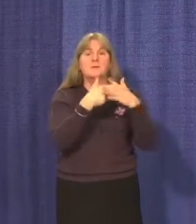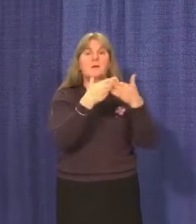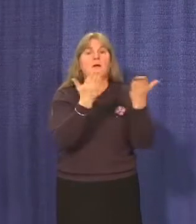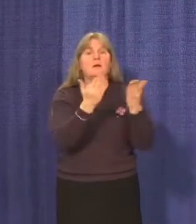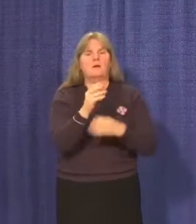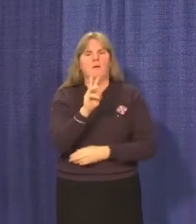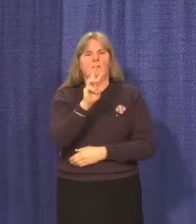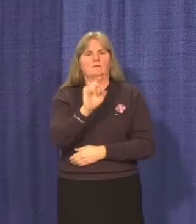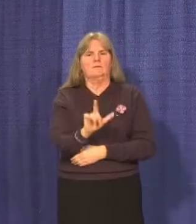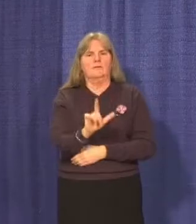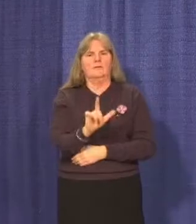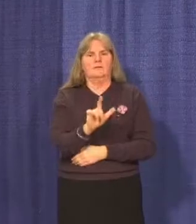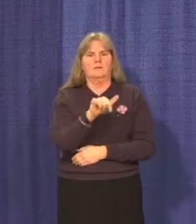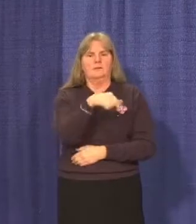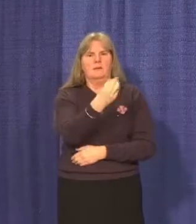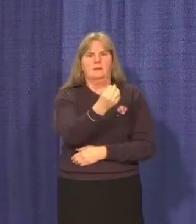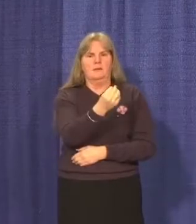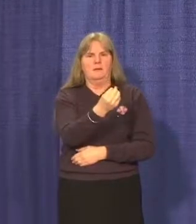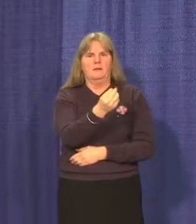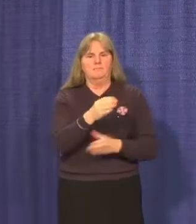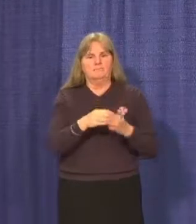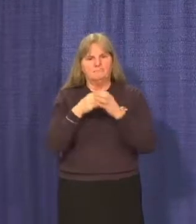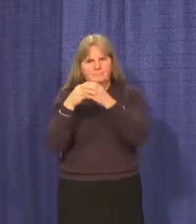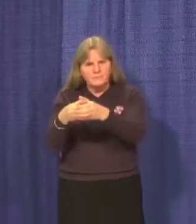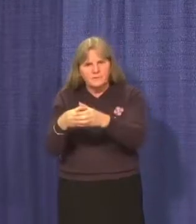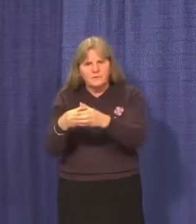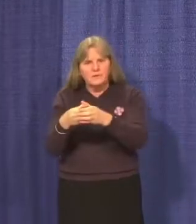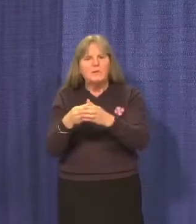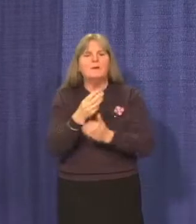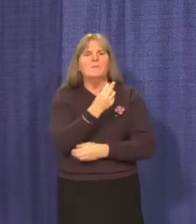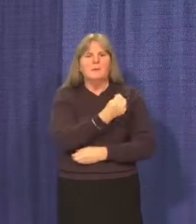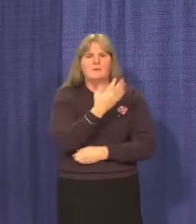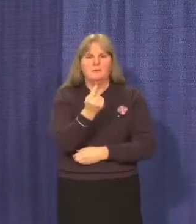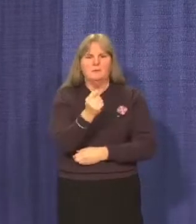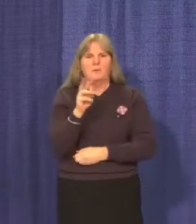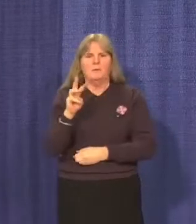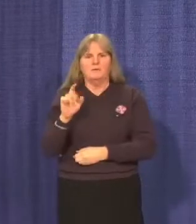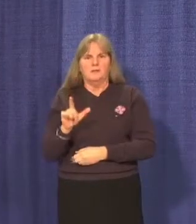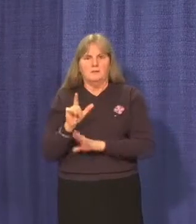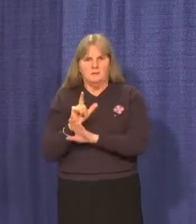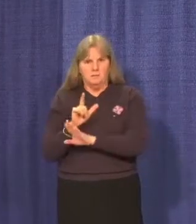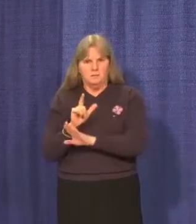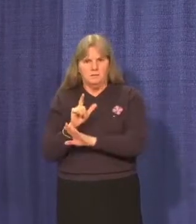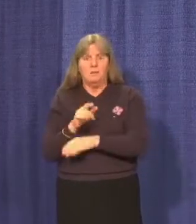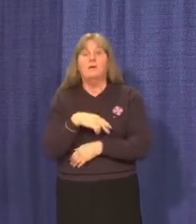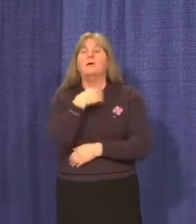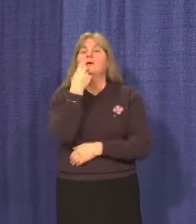Watson Lake. They will be in the community on Monday and Tuesday.